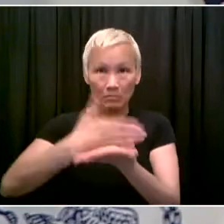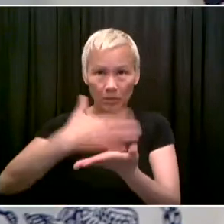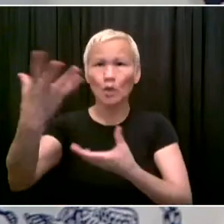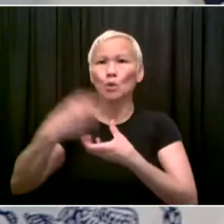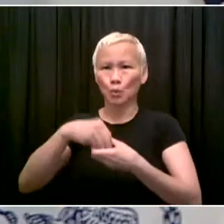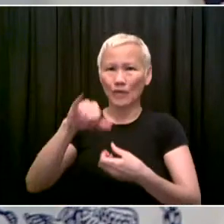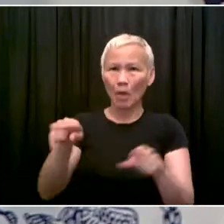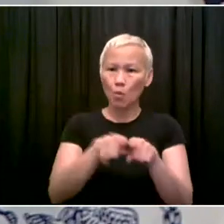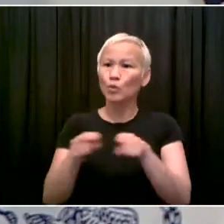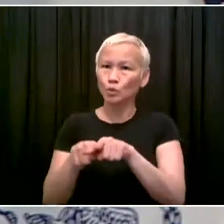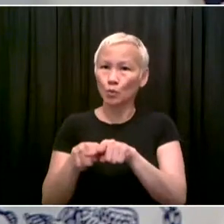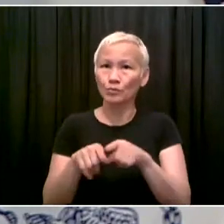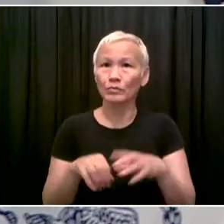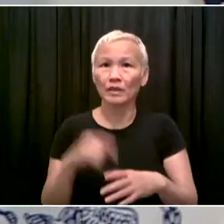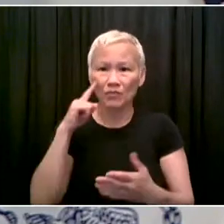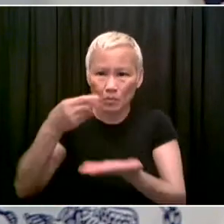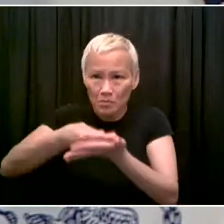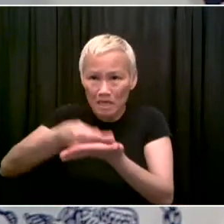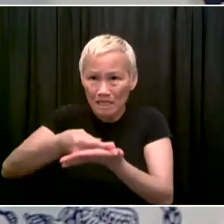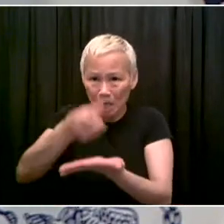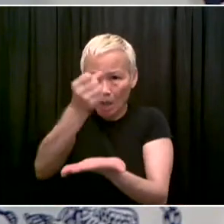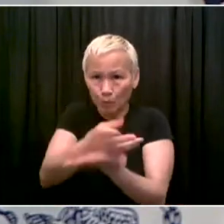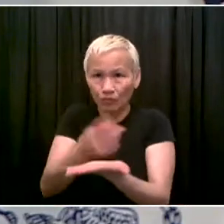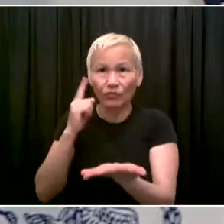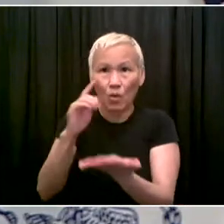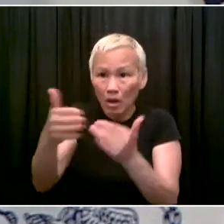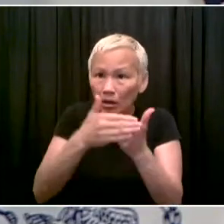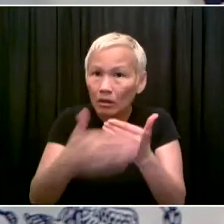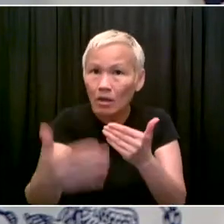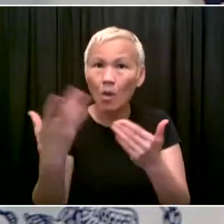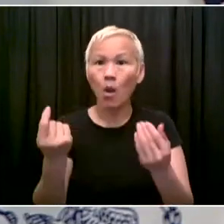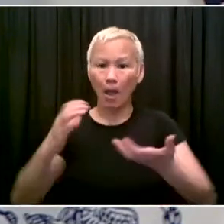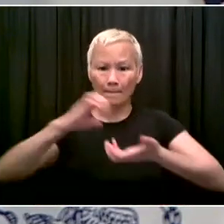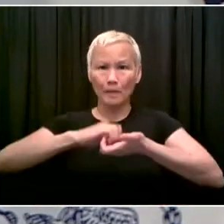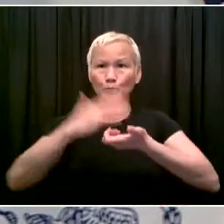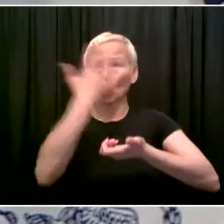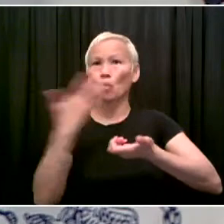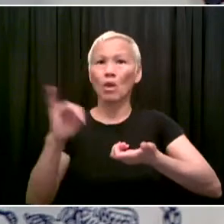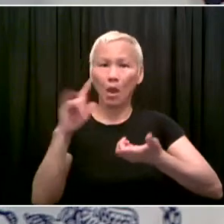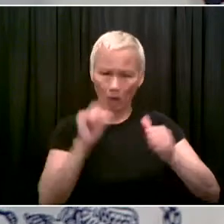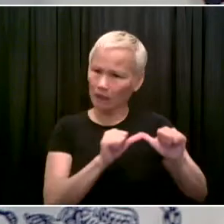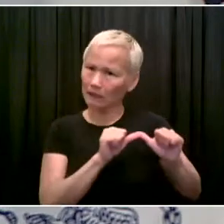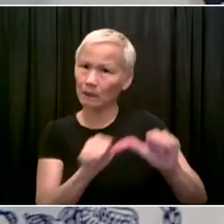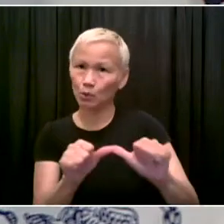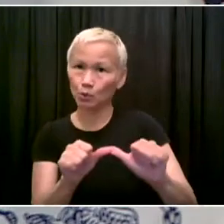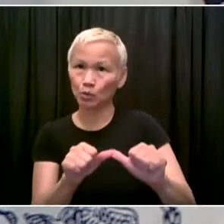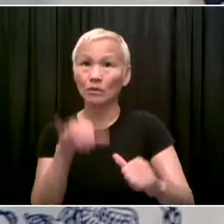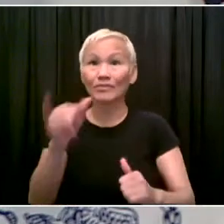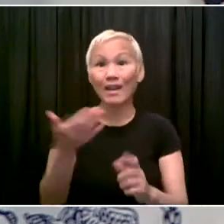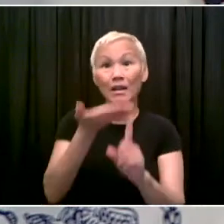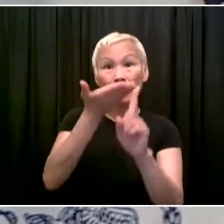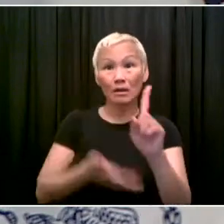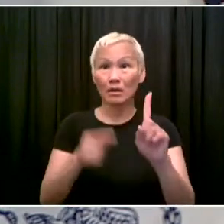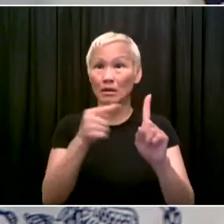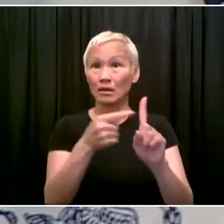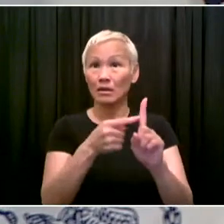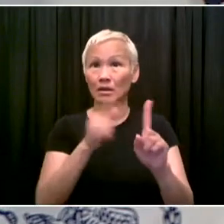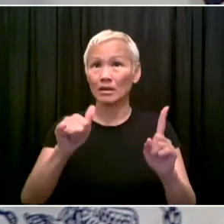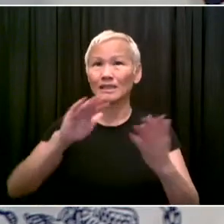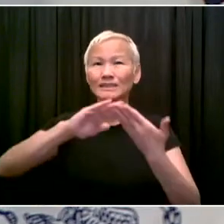INVESTMENTS, THIS IS BEEN A BIG PART OF THE BUDGET WE JUST PASSED, MAJOR INVESTMENTS AT THE COMMUNITY LEVEL TO BRING